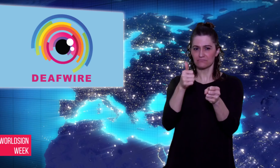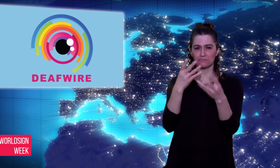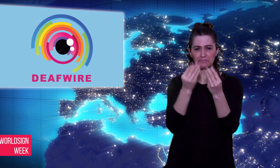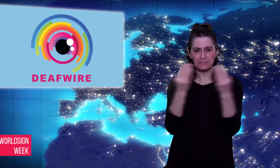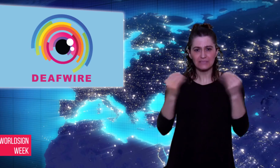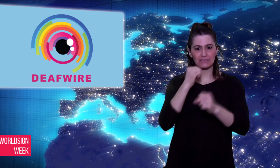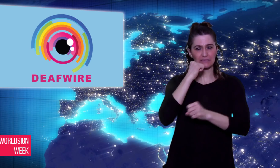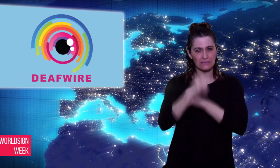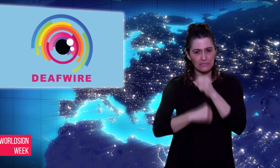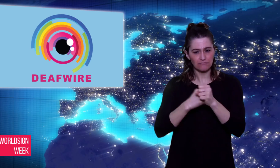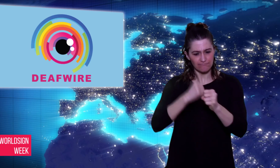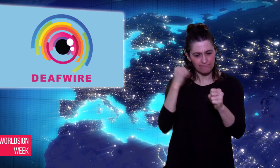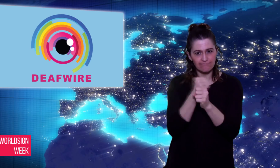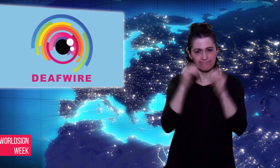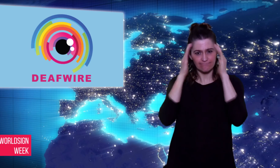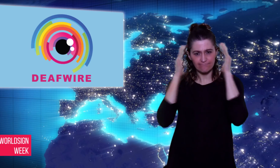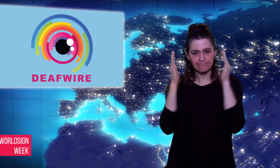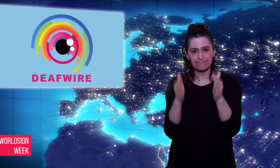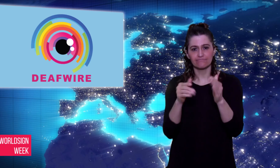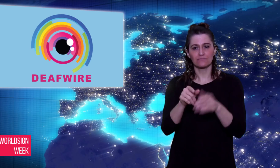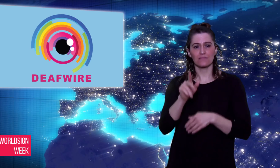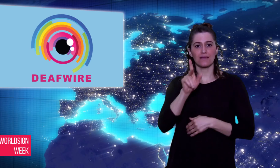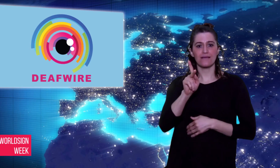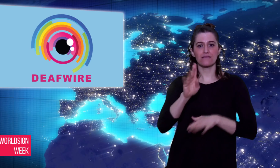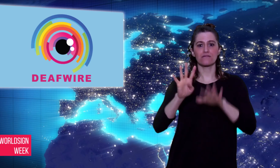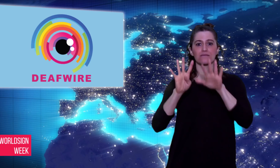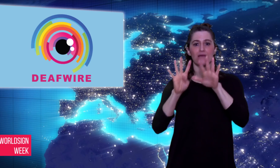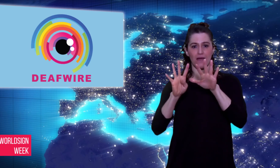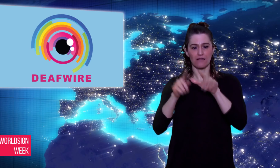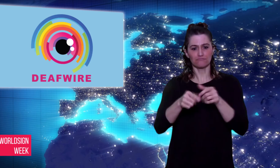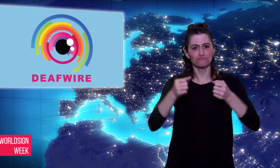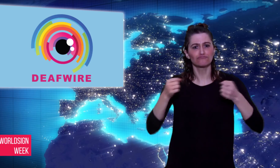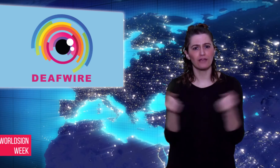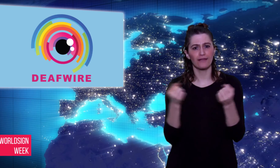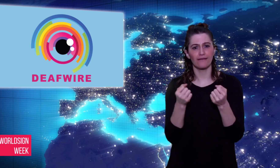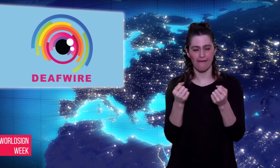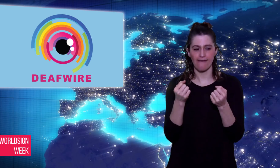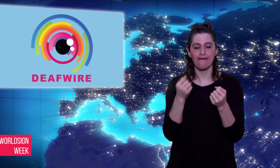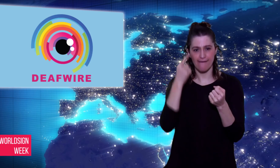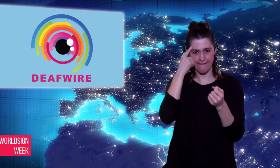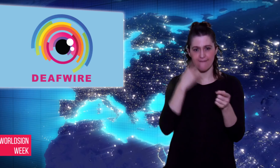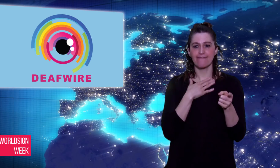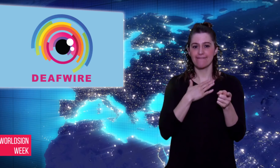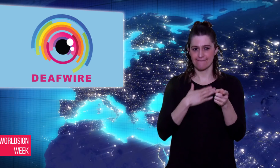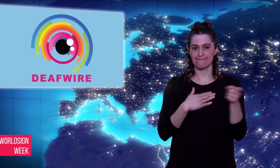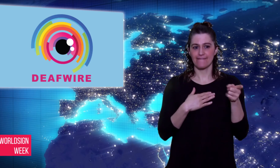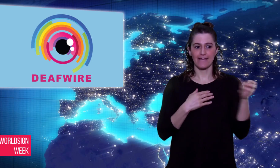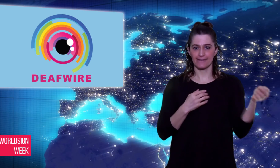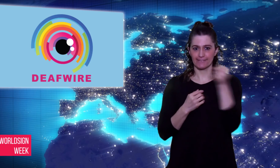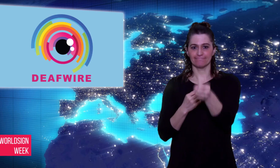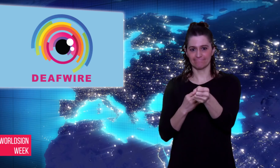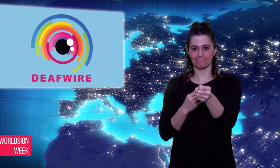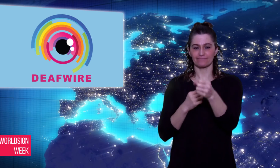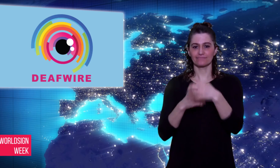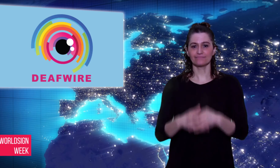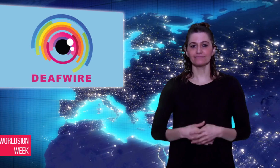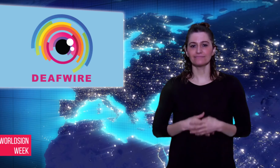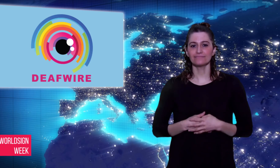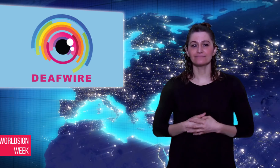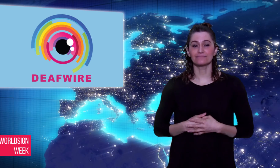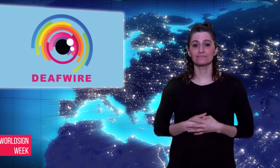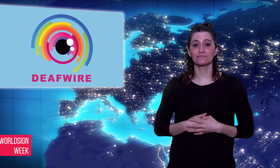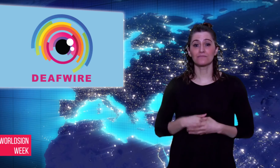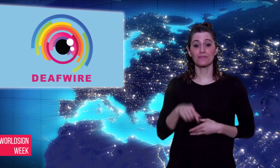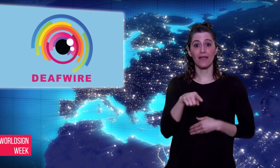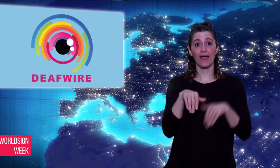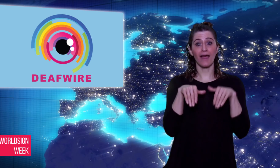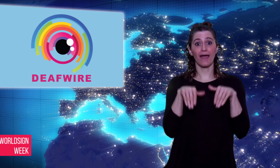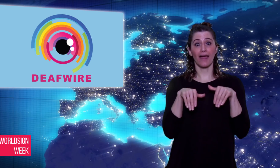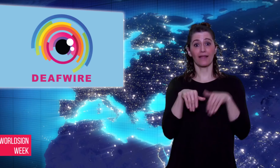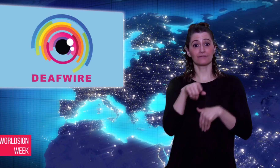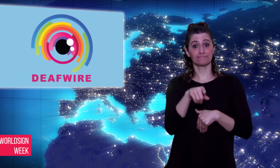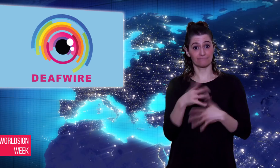years of K-9 training. Ghost now works in